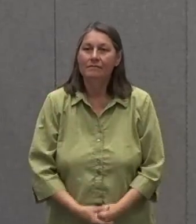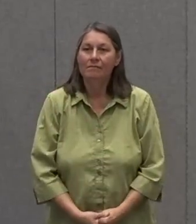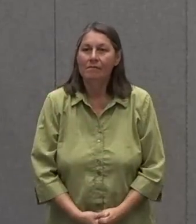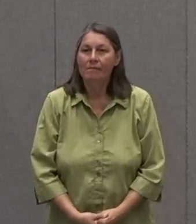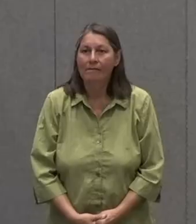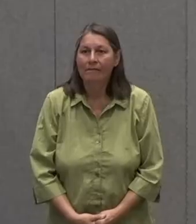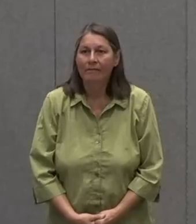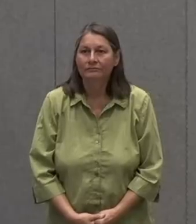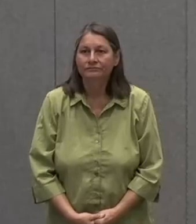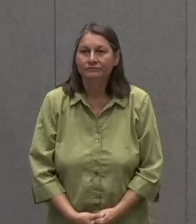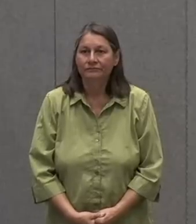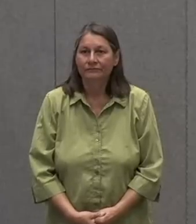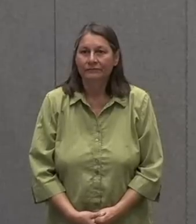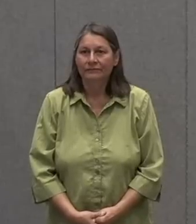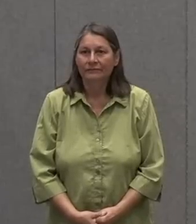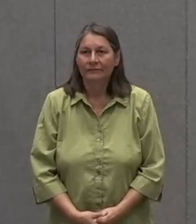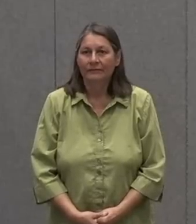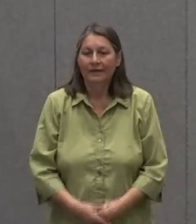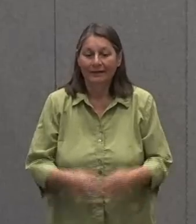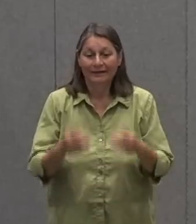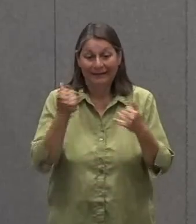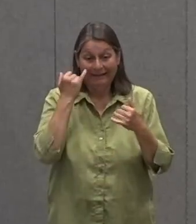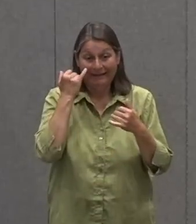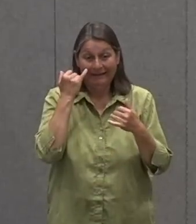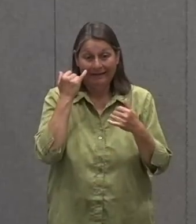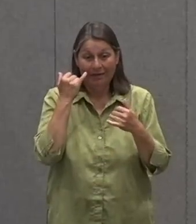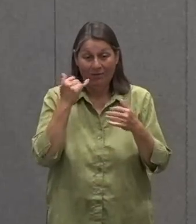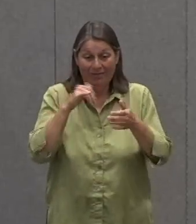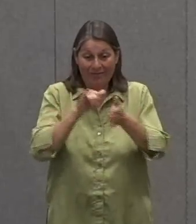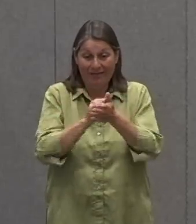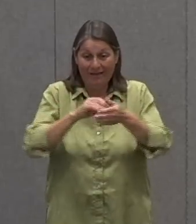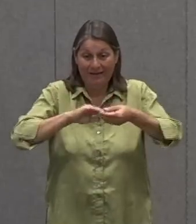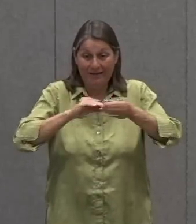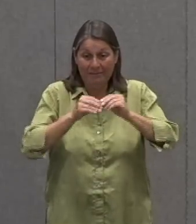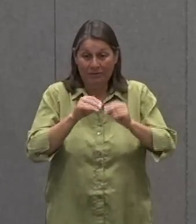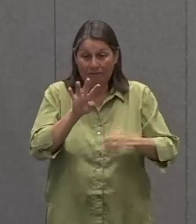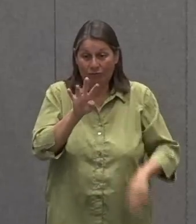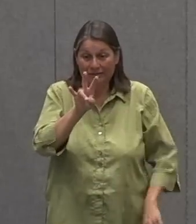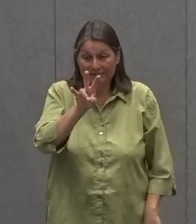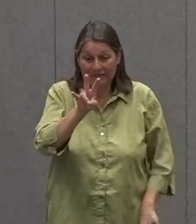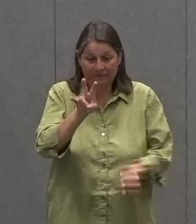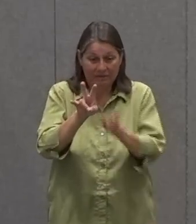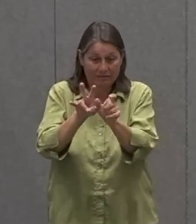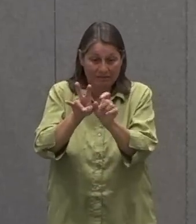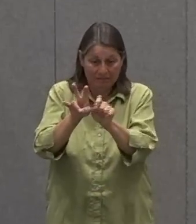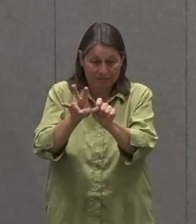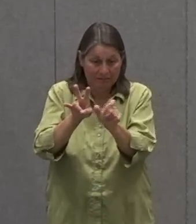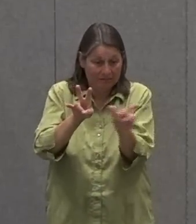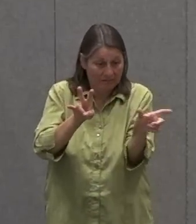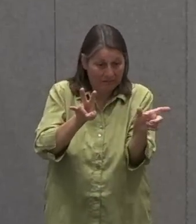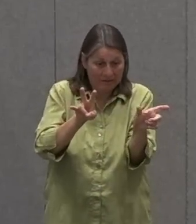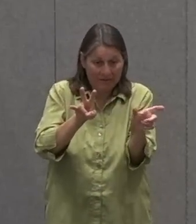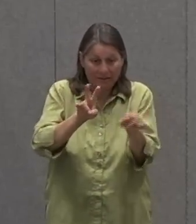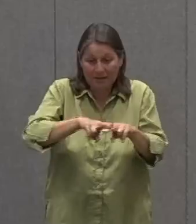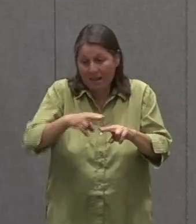10 less, can you do it? You got this, I'm sure you do. You're already shouting at me telling me